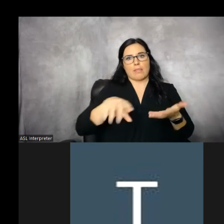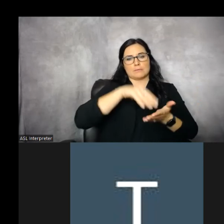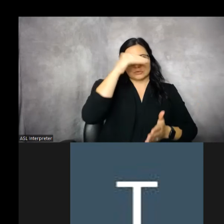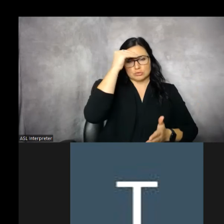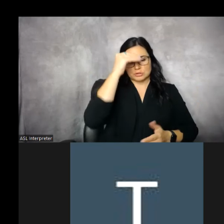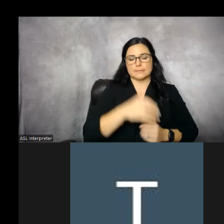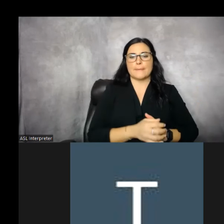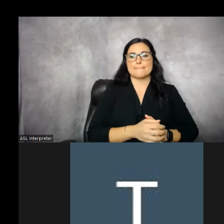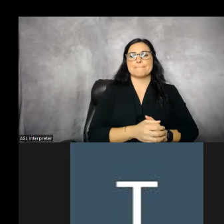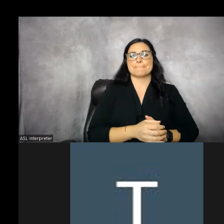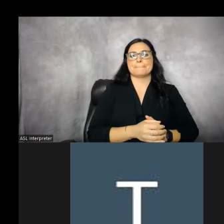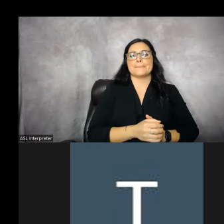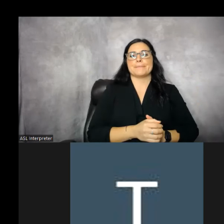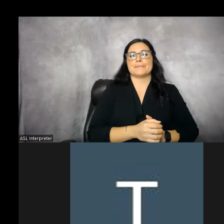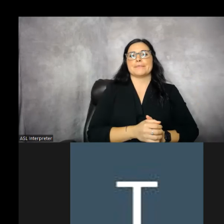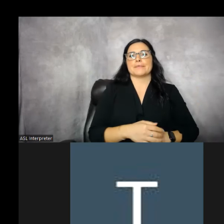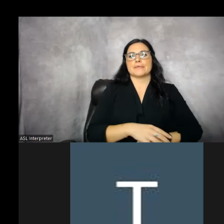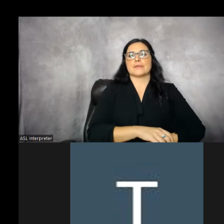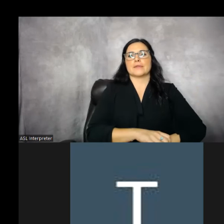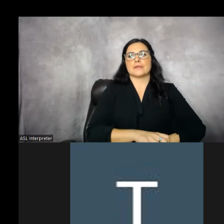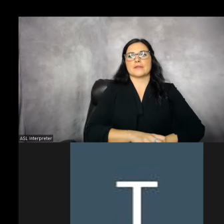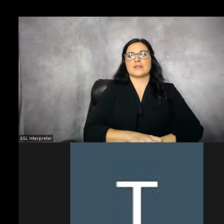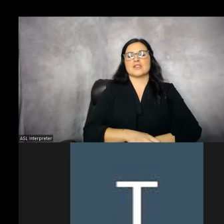So, what would be the legal response to that?